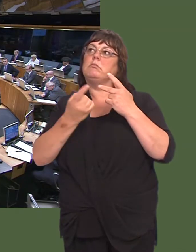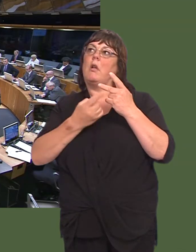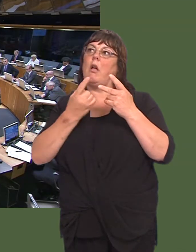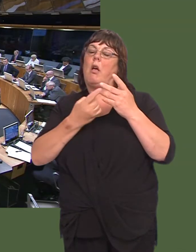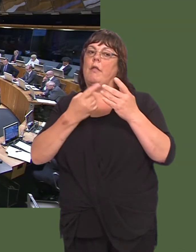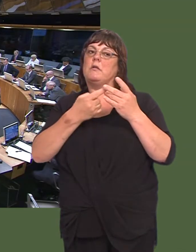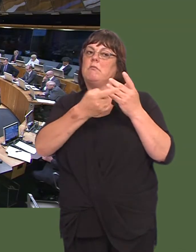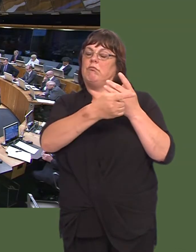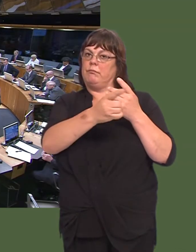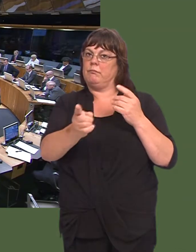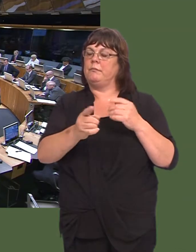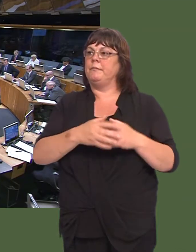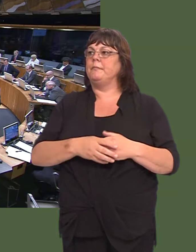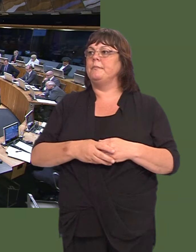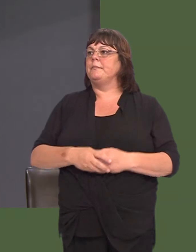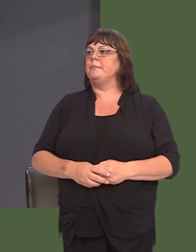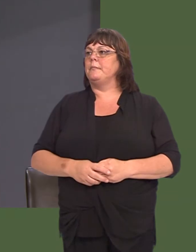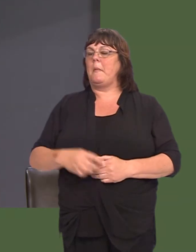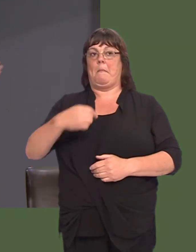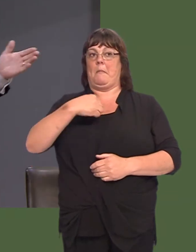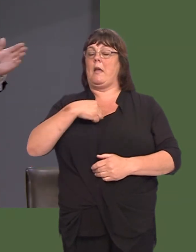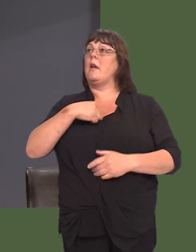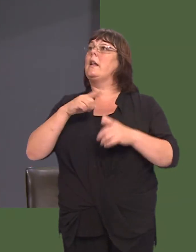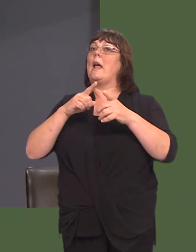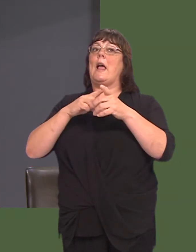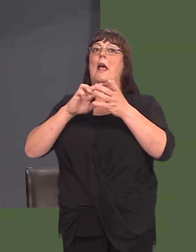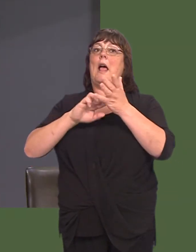Earlier this year, at their request, I, with Andrew R.T.